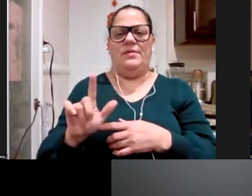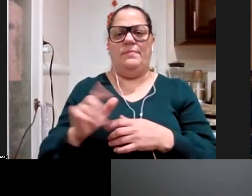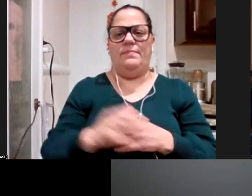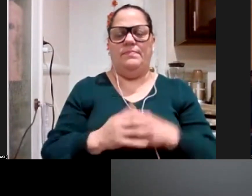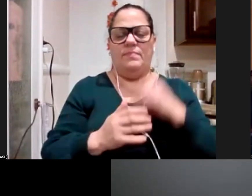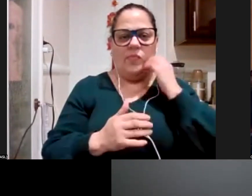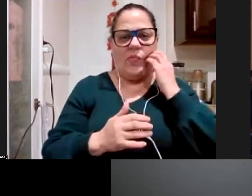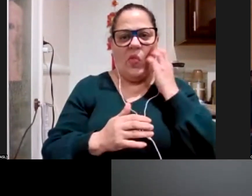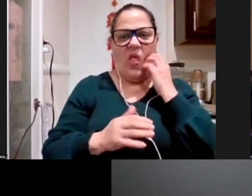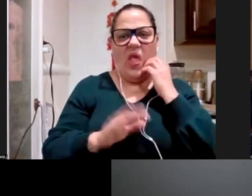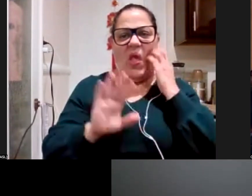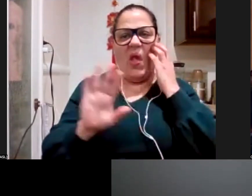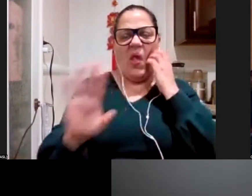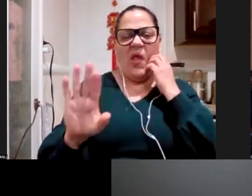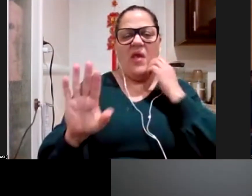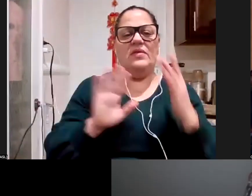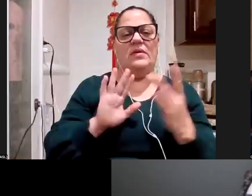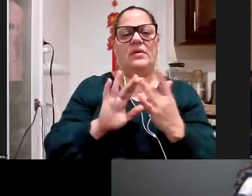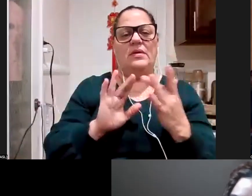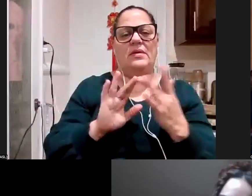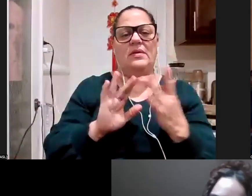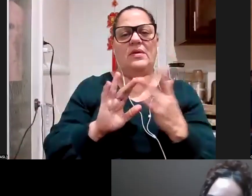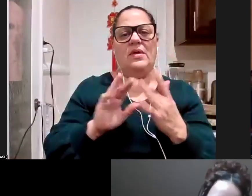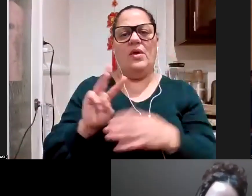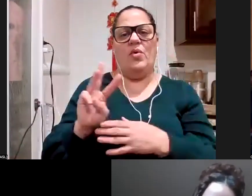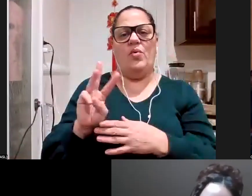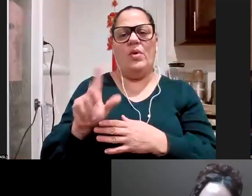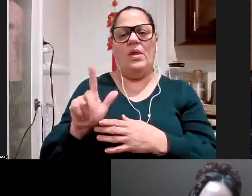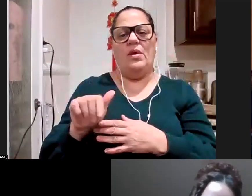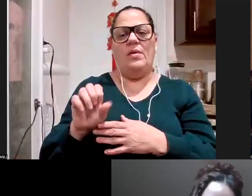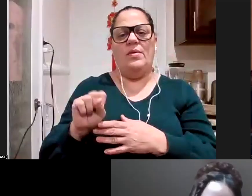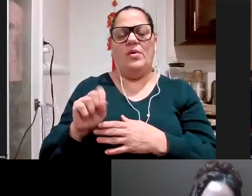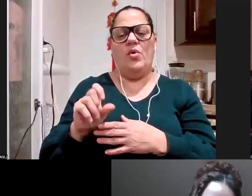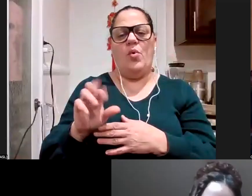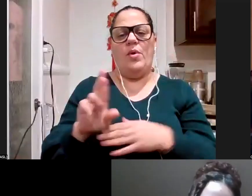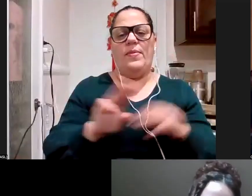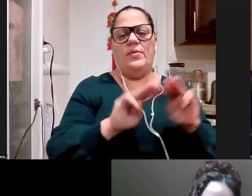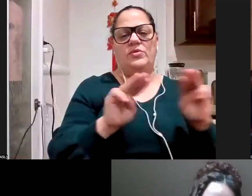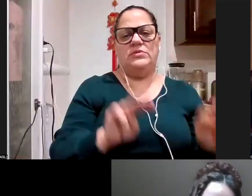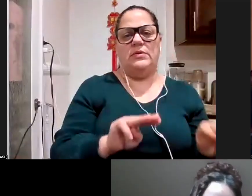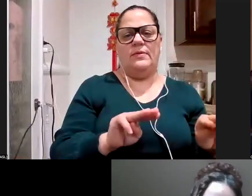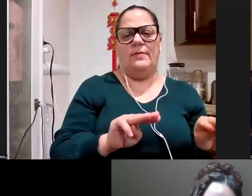[ALICE] that he that is the contact at Willowbrook. Is that correct? Or just at the museum? [CHRIS] Uhuh. That that's correct.